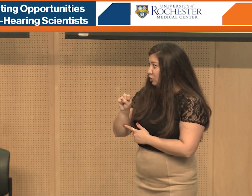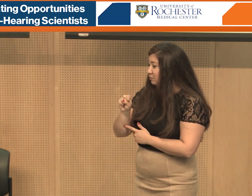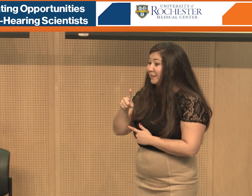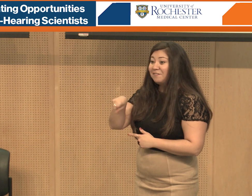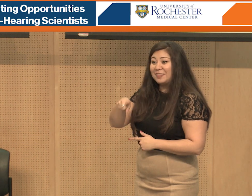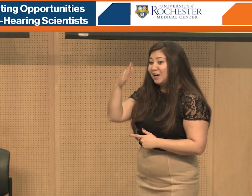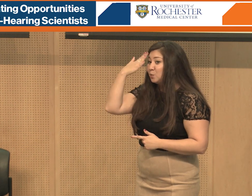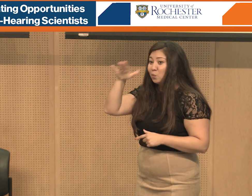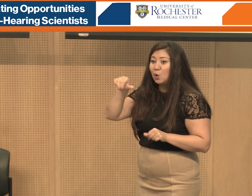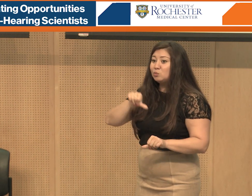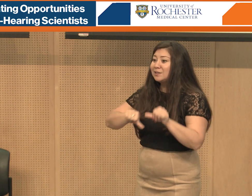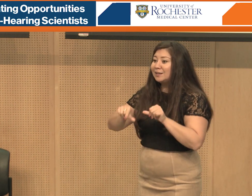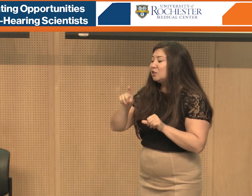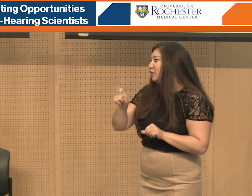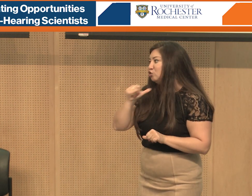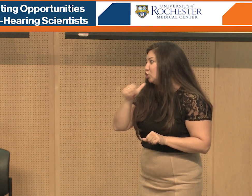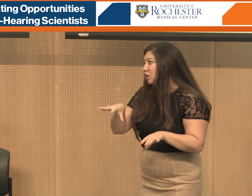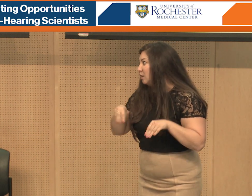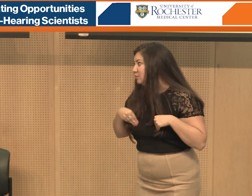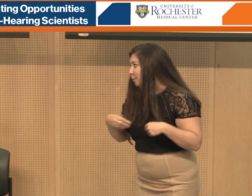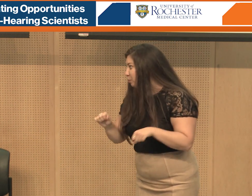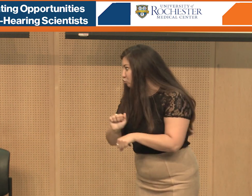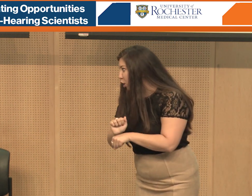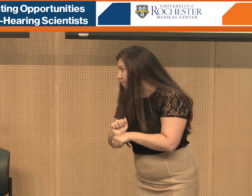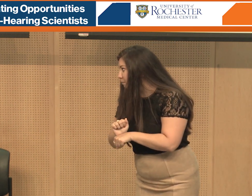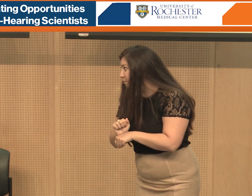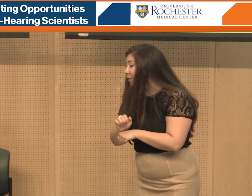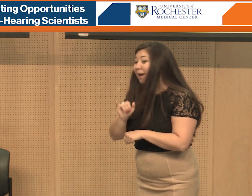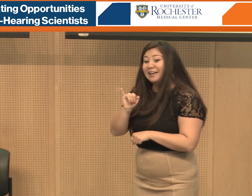In an undergrad situation, it might be a little bit different.